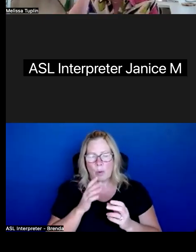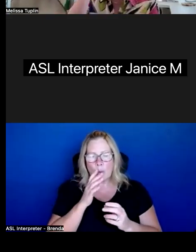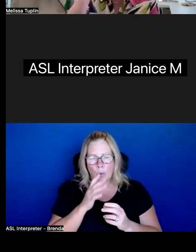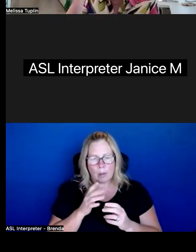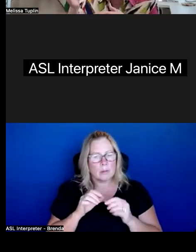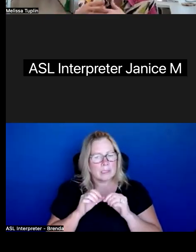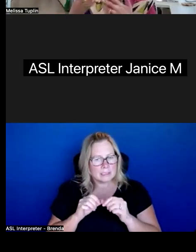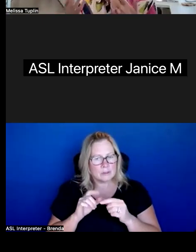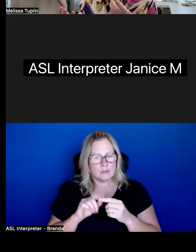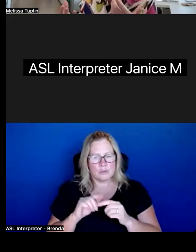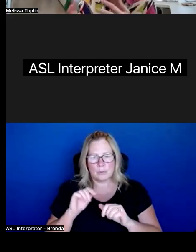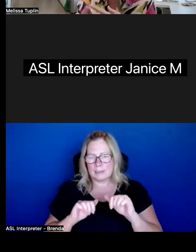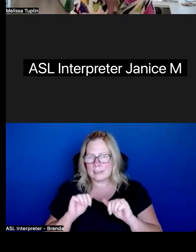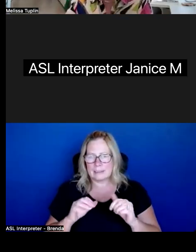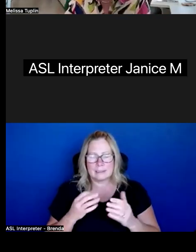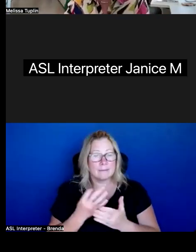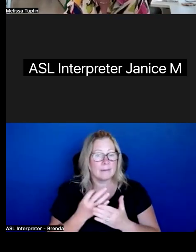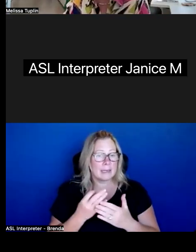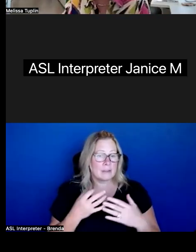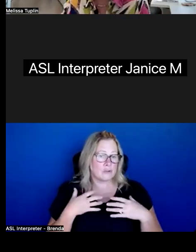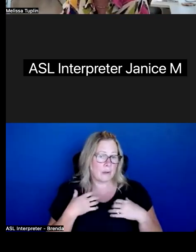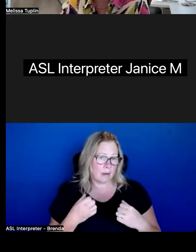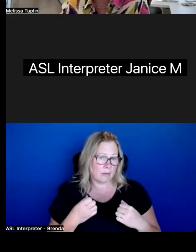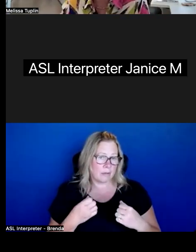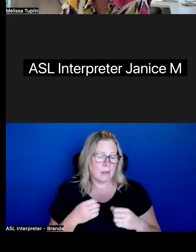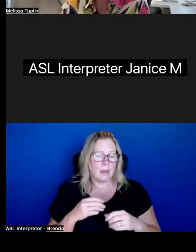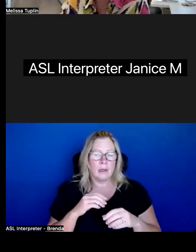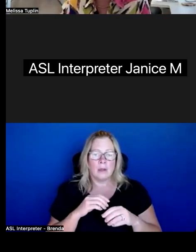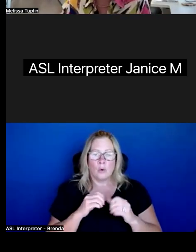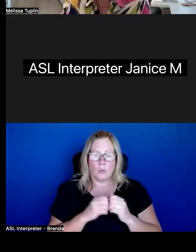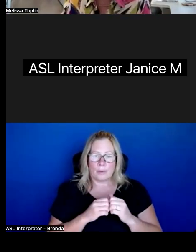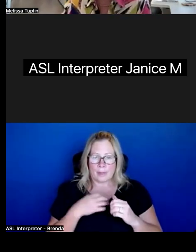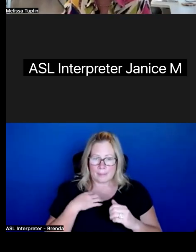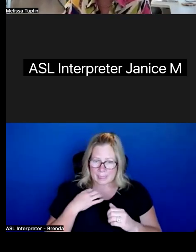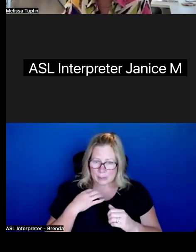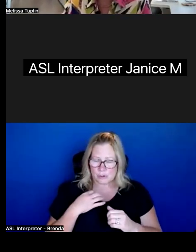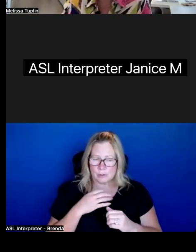to assess financial health in application and report reviews, and we will work with